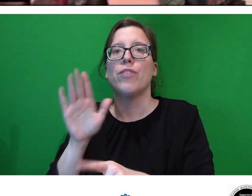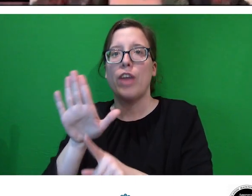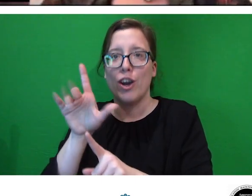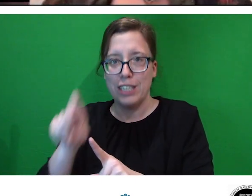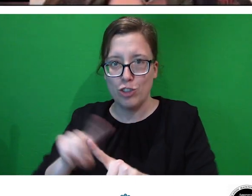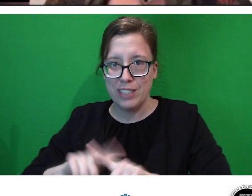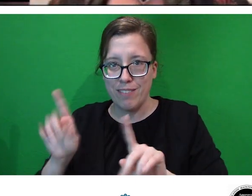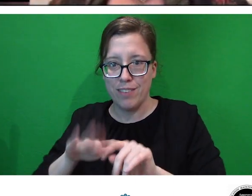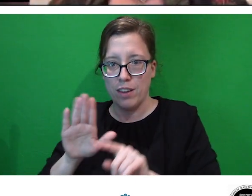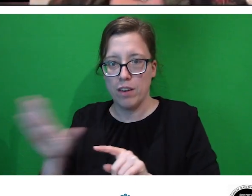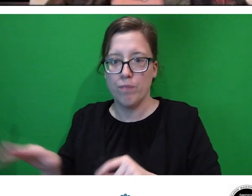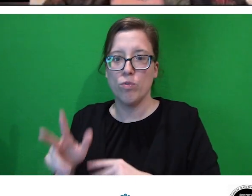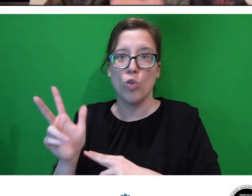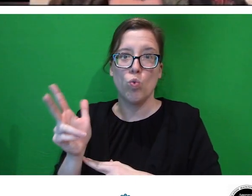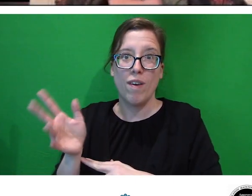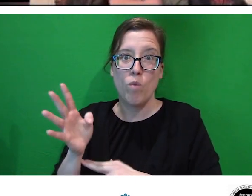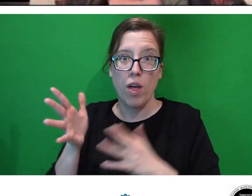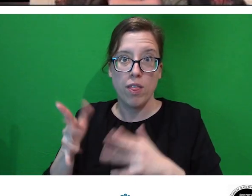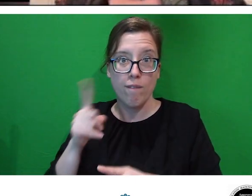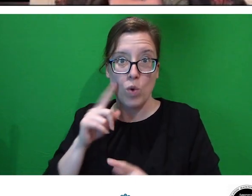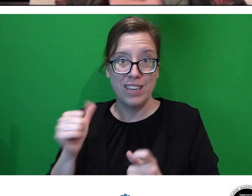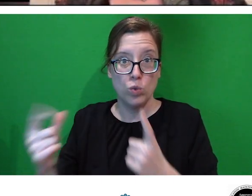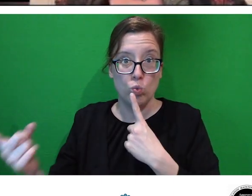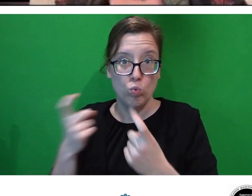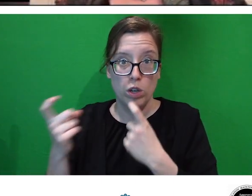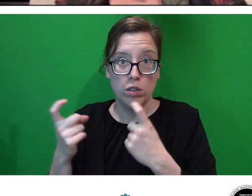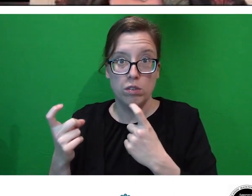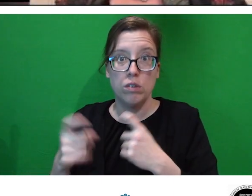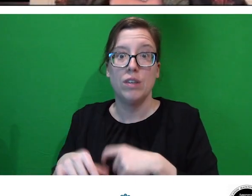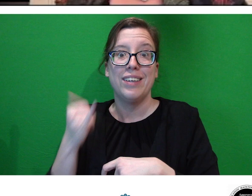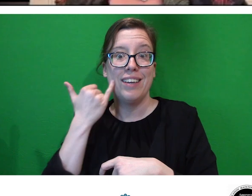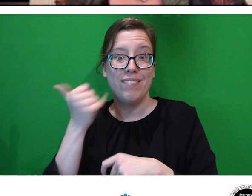I would challenge you, we can say the same thing about kids with deafblindness.